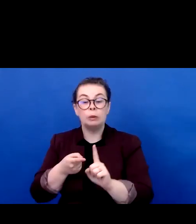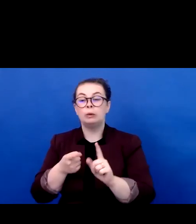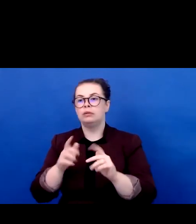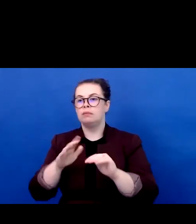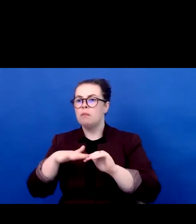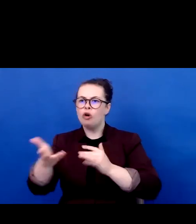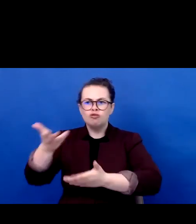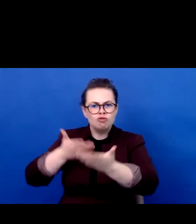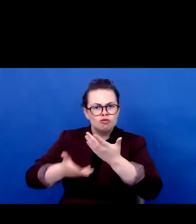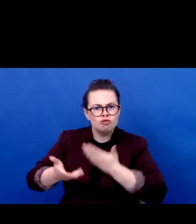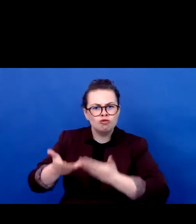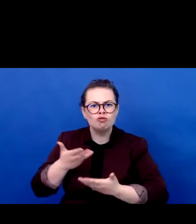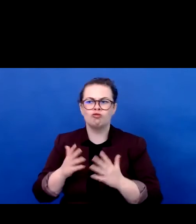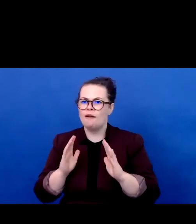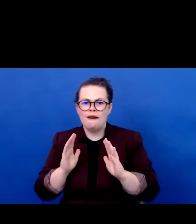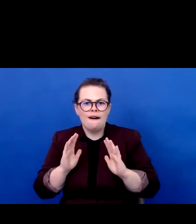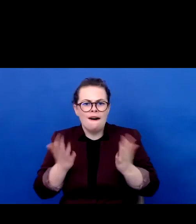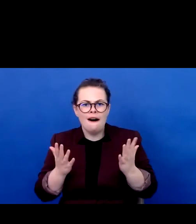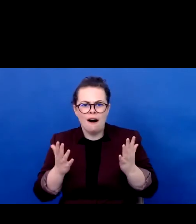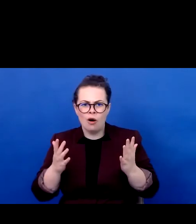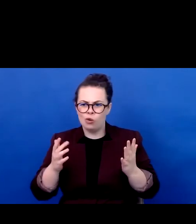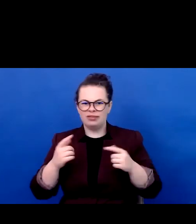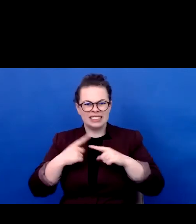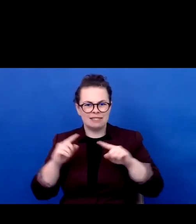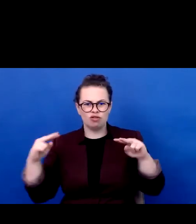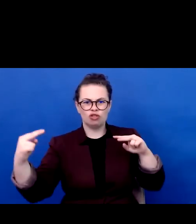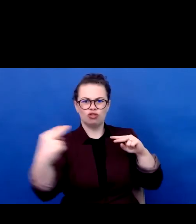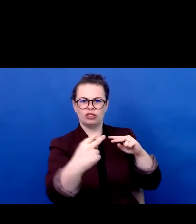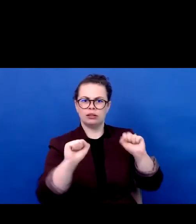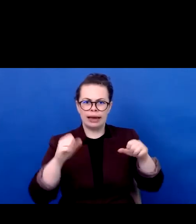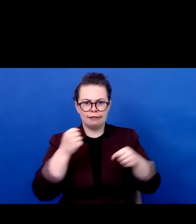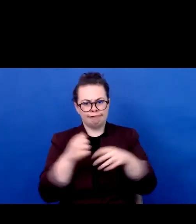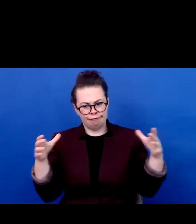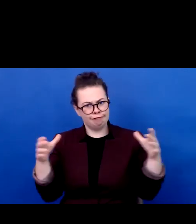can how can we work together to ensure that access to justice for all persons with disability